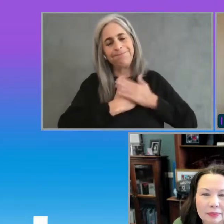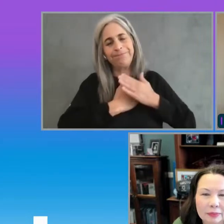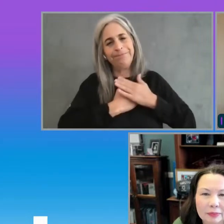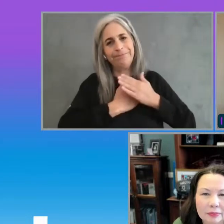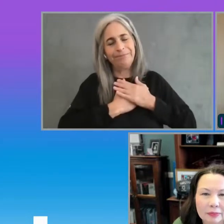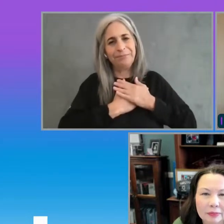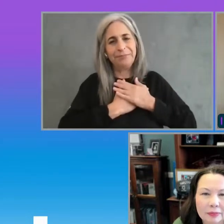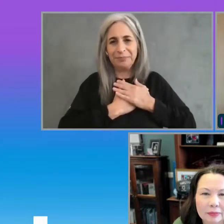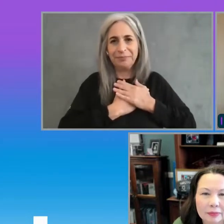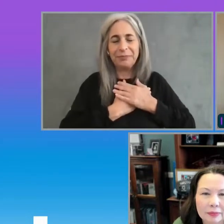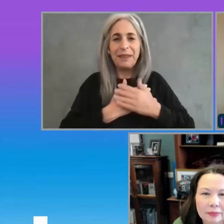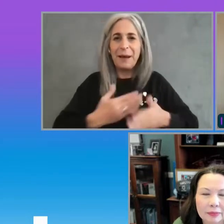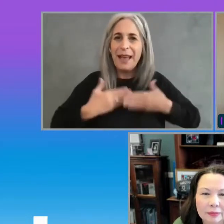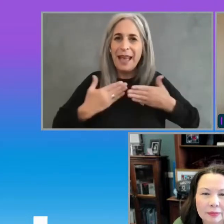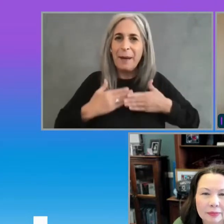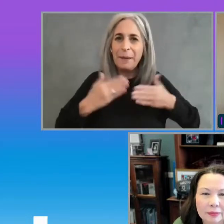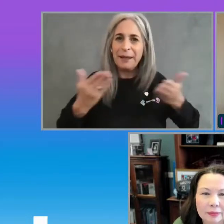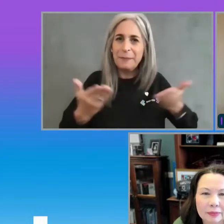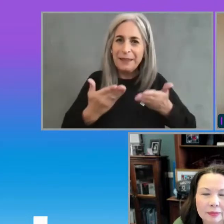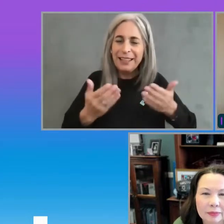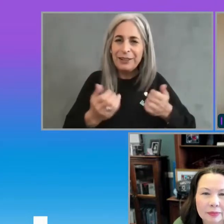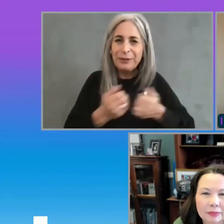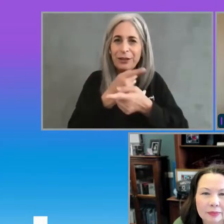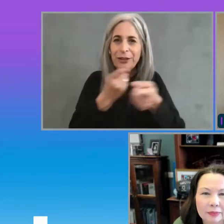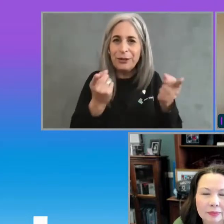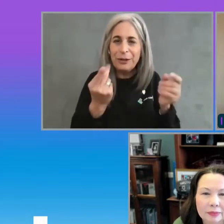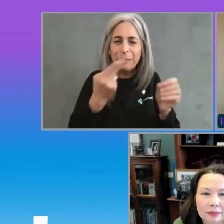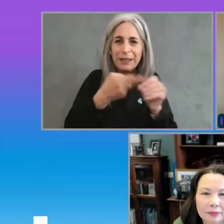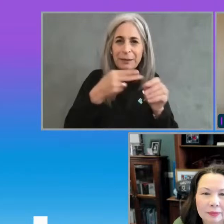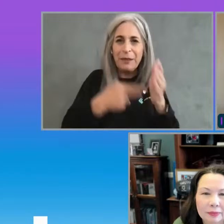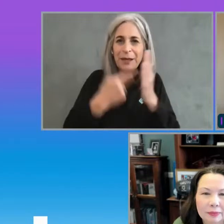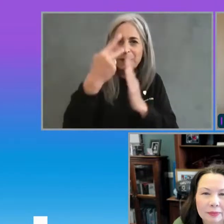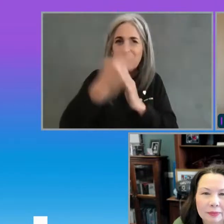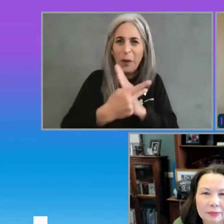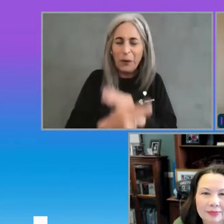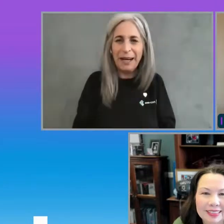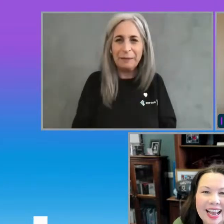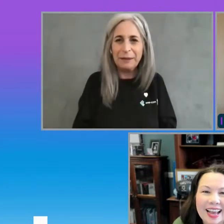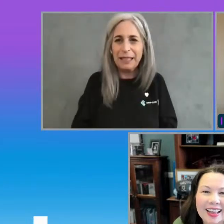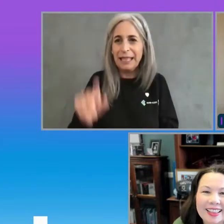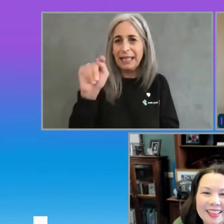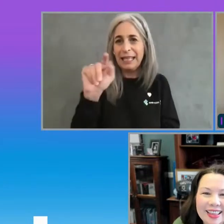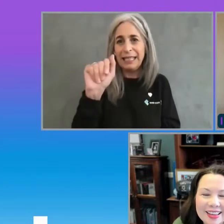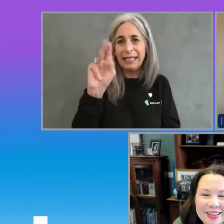and ministry of mind. So I'm happy to be part of this